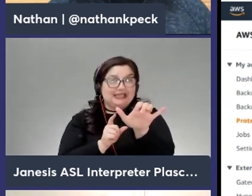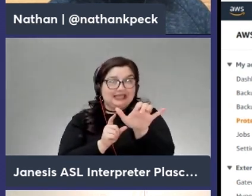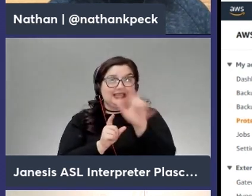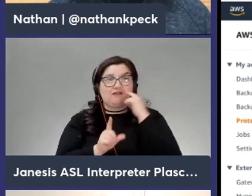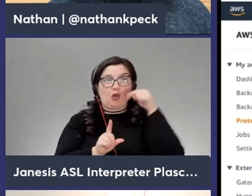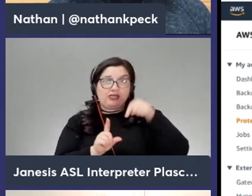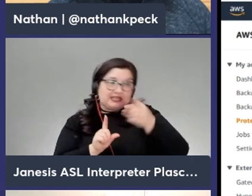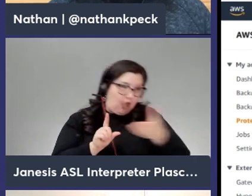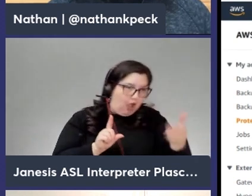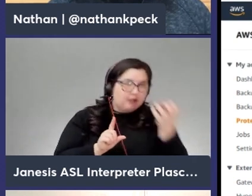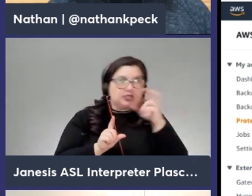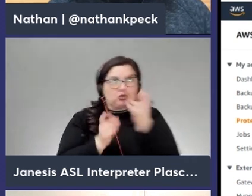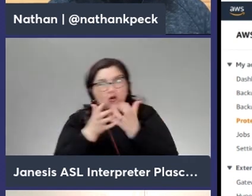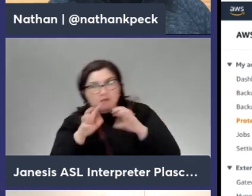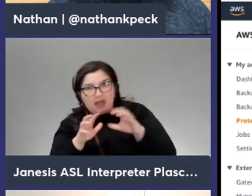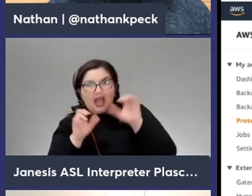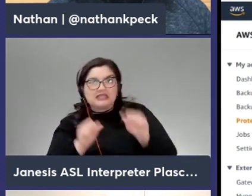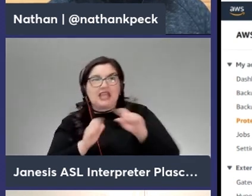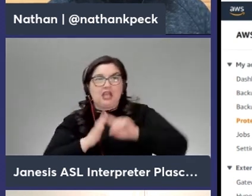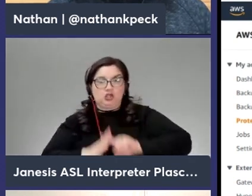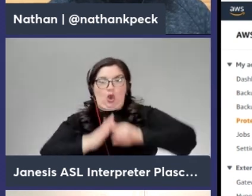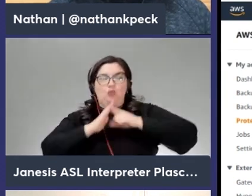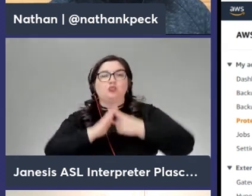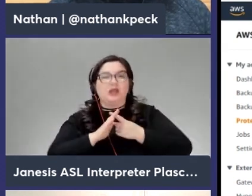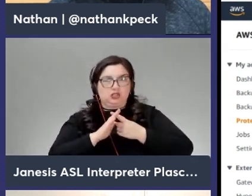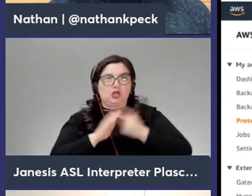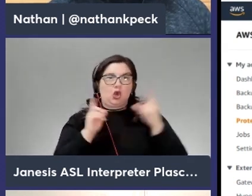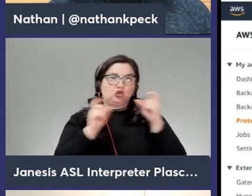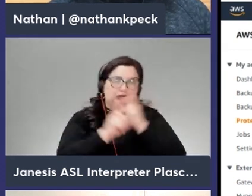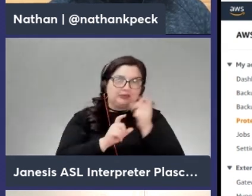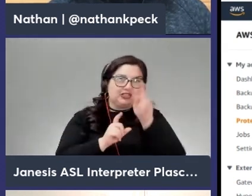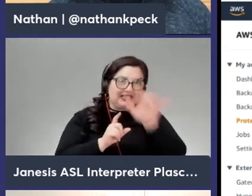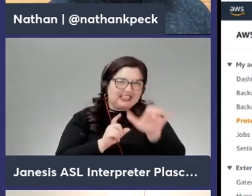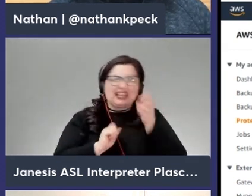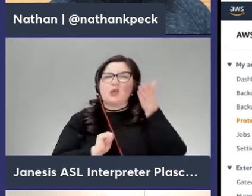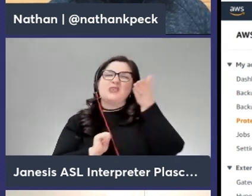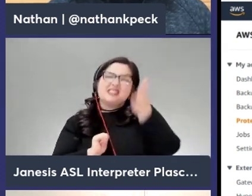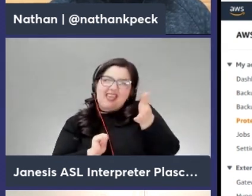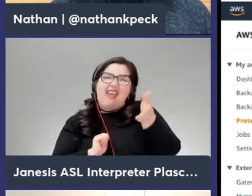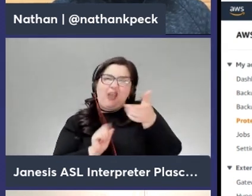Like I can use my origin encryption key that was there in the source bucket or object,